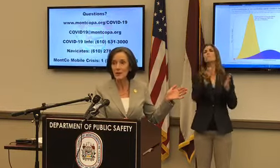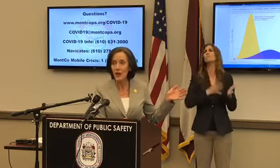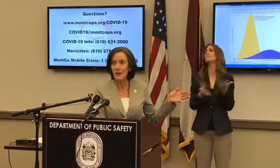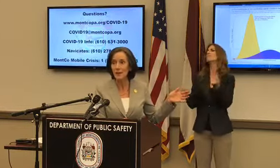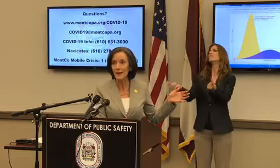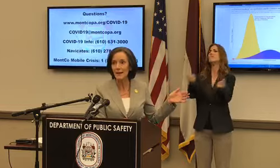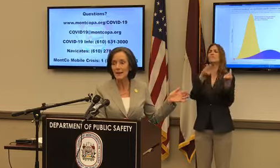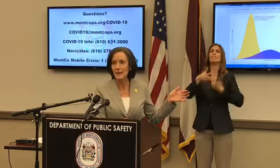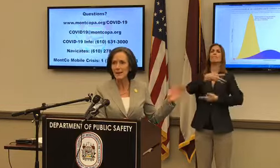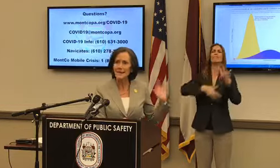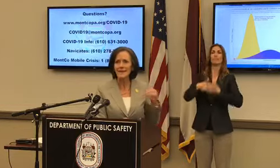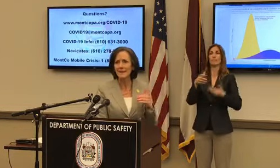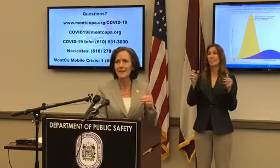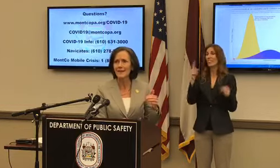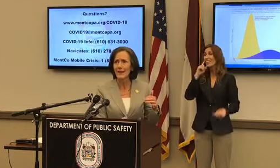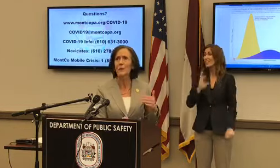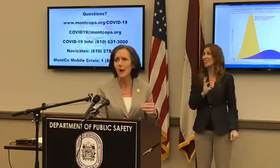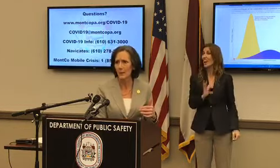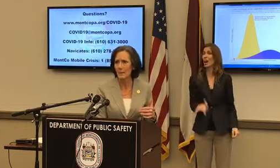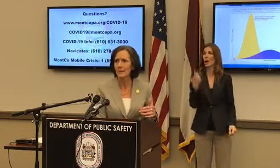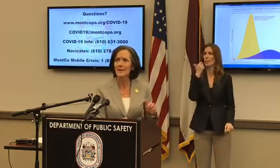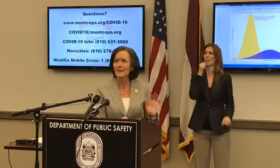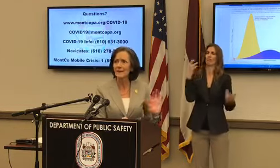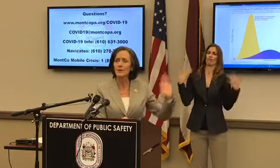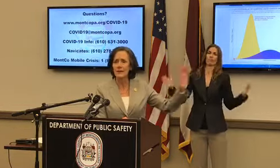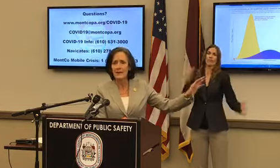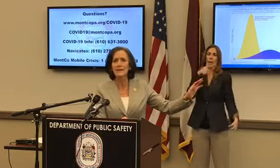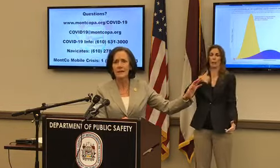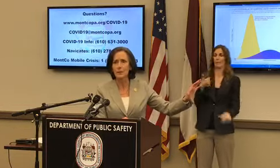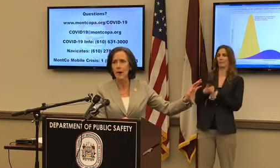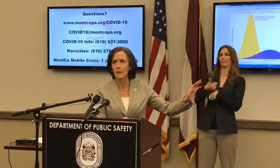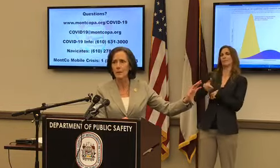there shopping because this isn't their problem this is some facility's problem